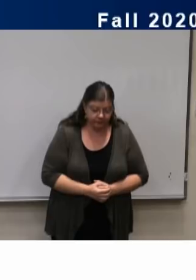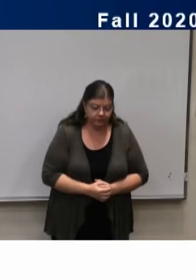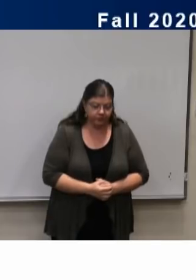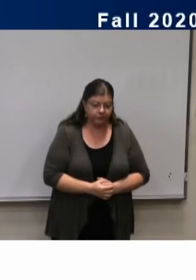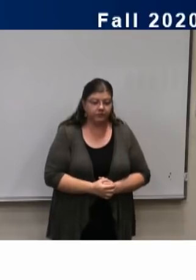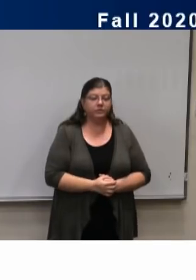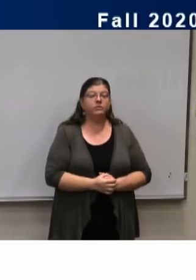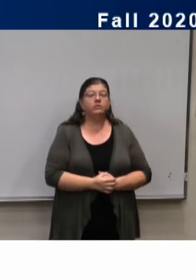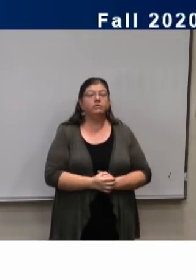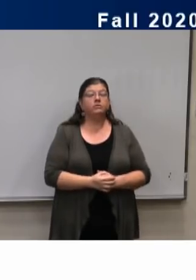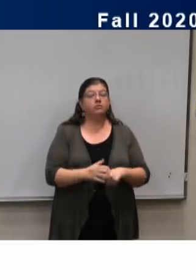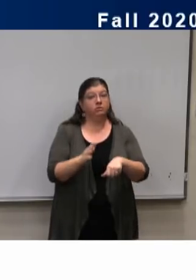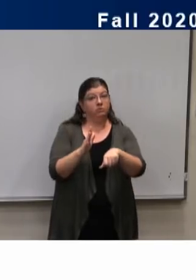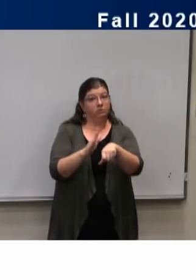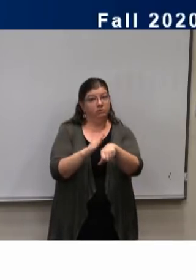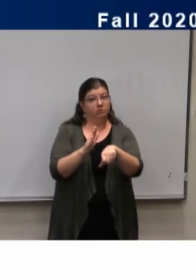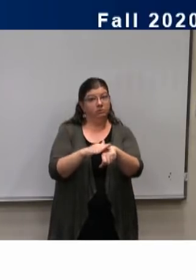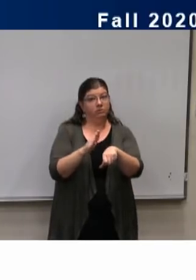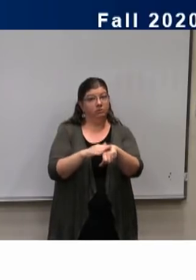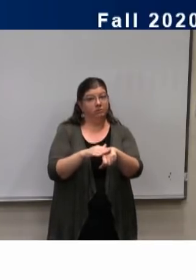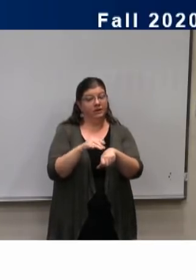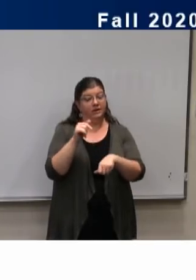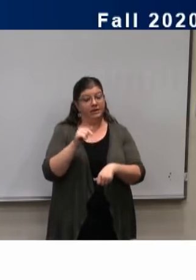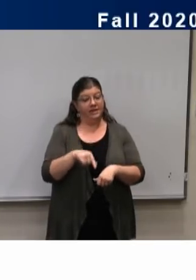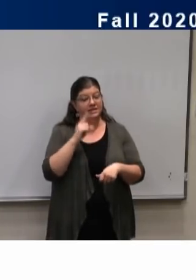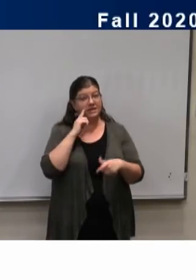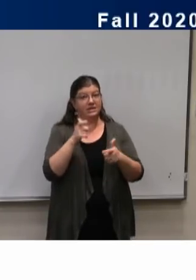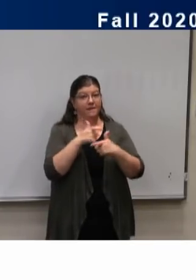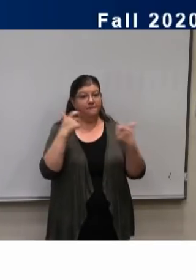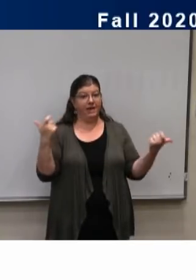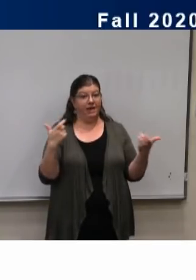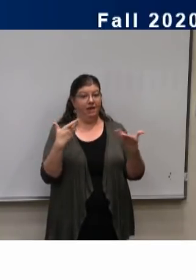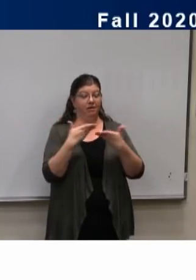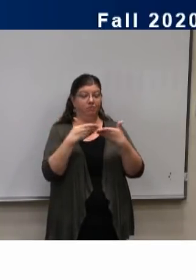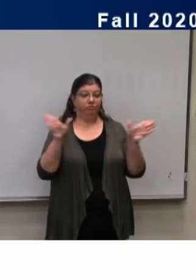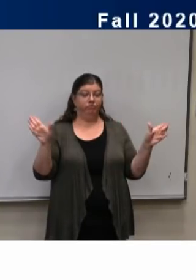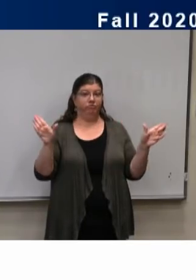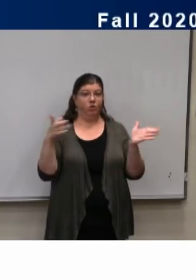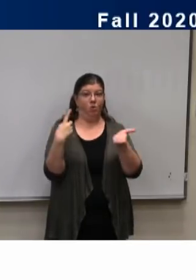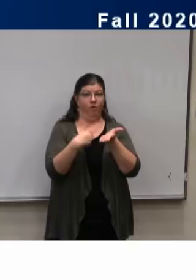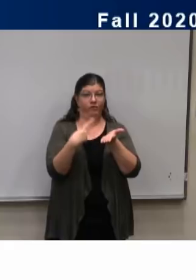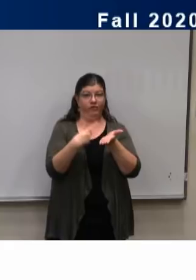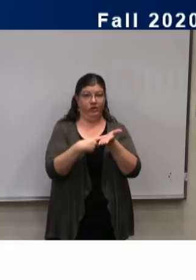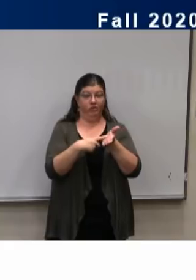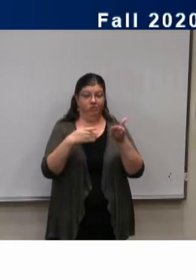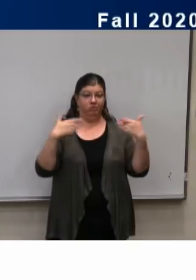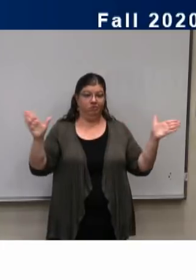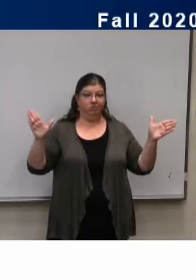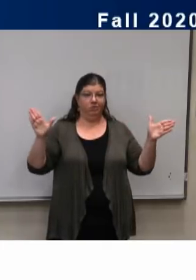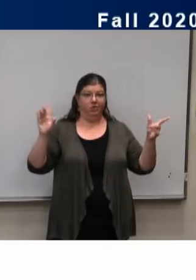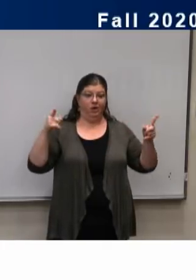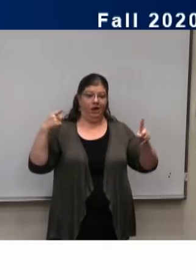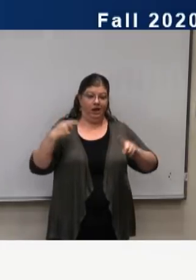I should caution this is the 30,000 foot overview, right? So we?ve got, to put this down for just a second.